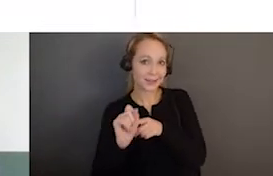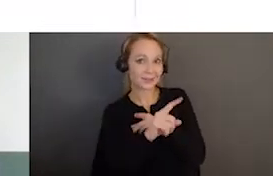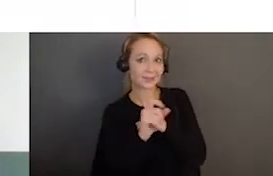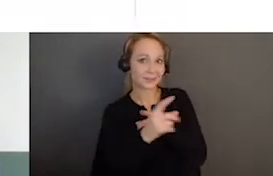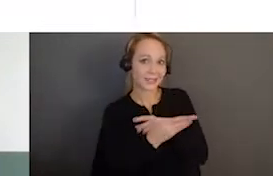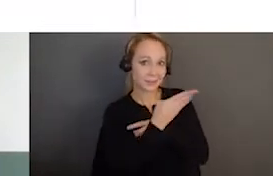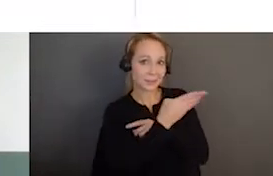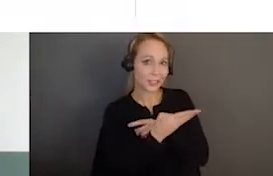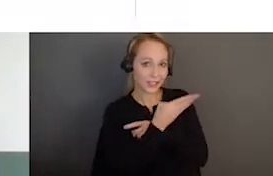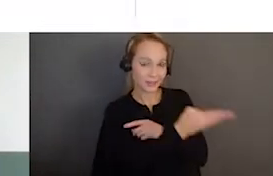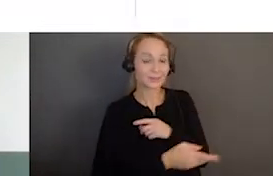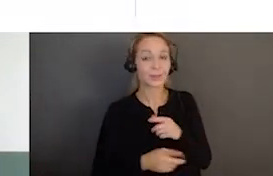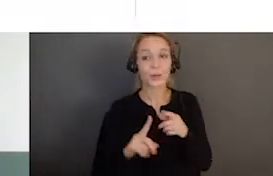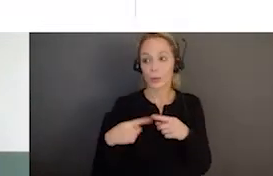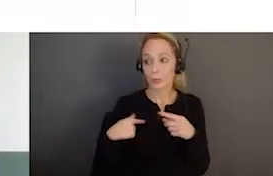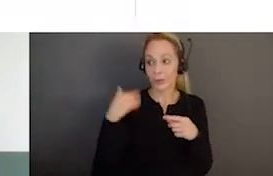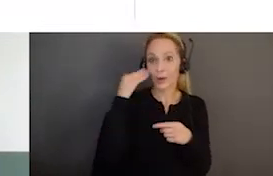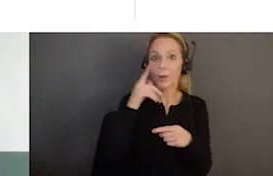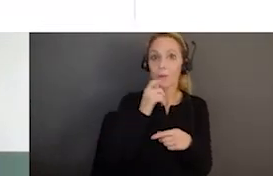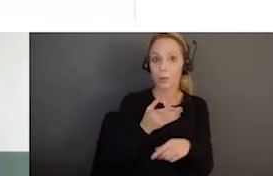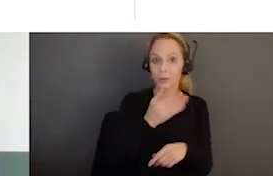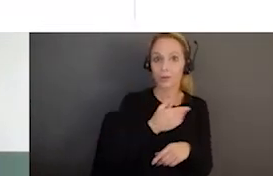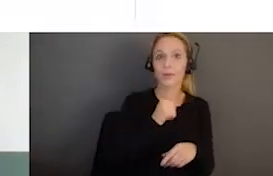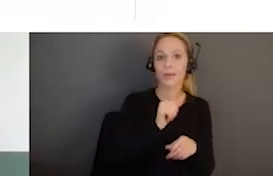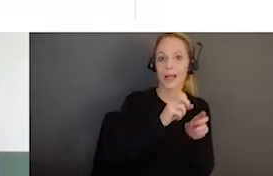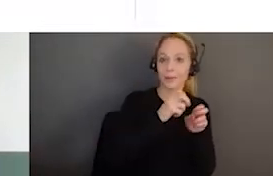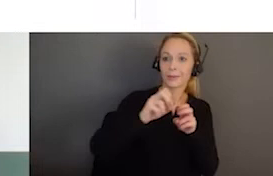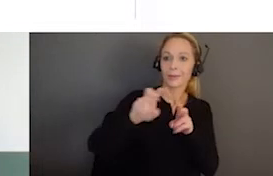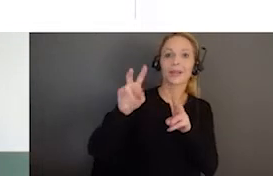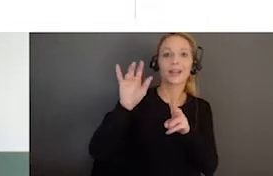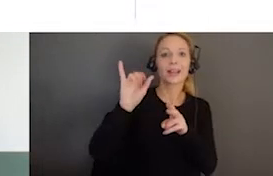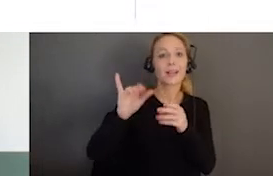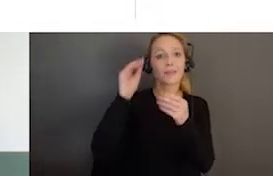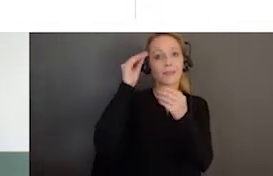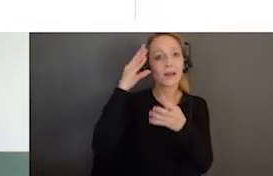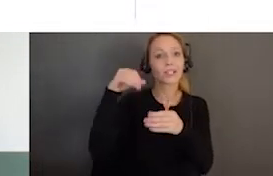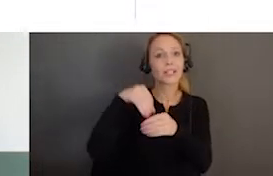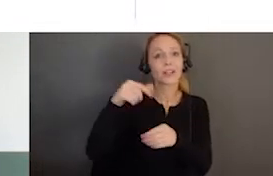WE CAN PASS THAT USER CONTEXT INTO GraphQL TO FETCH